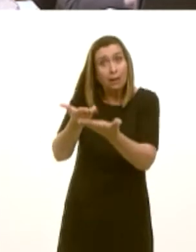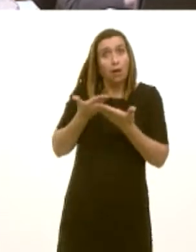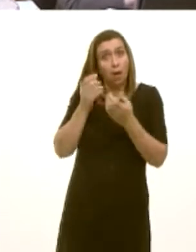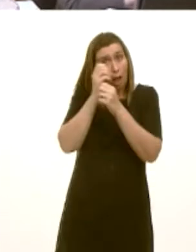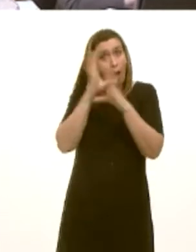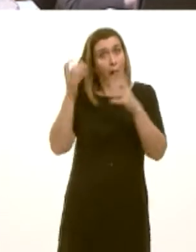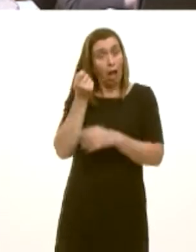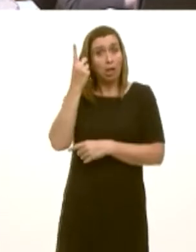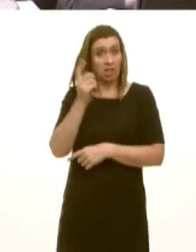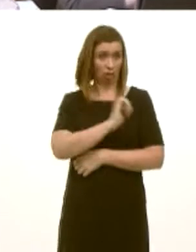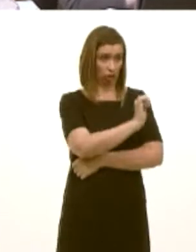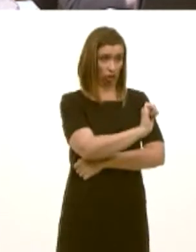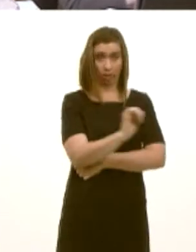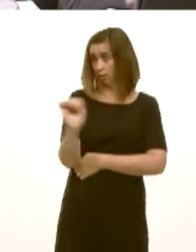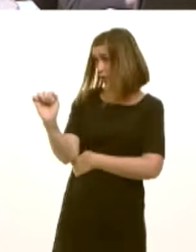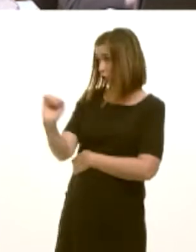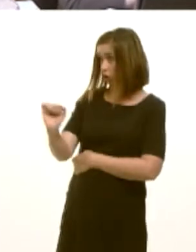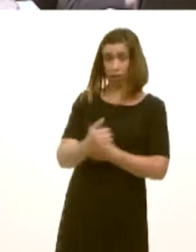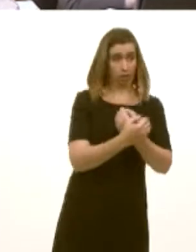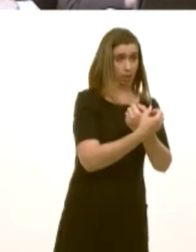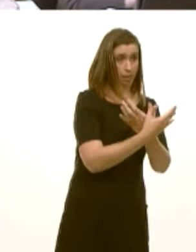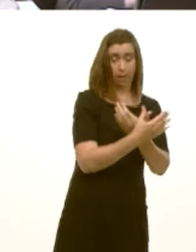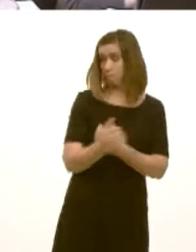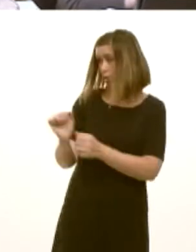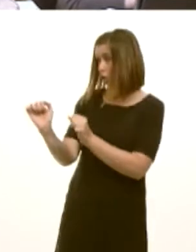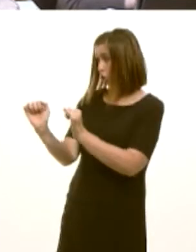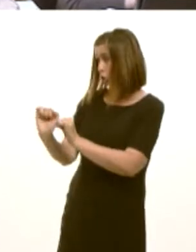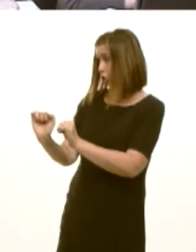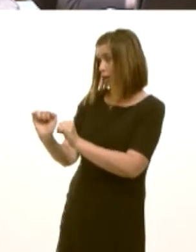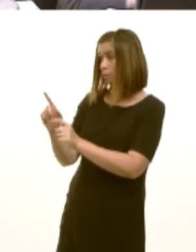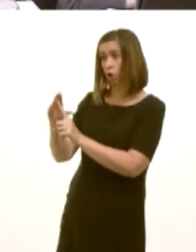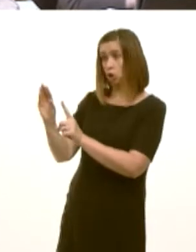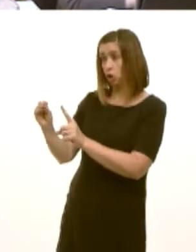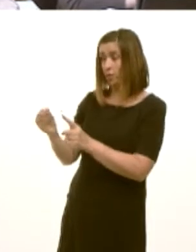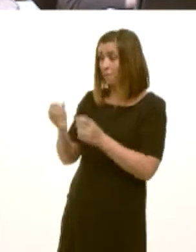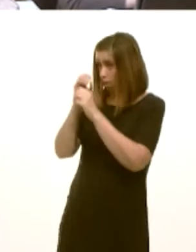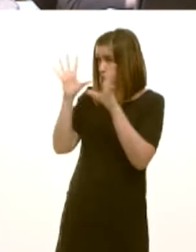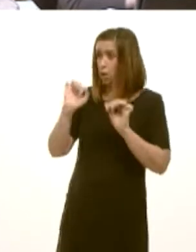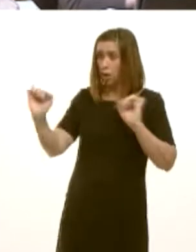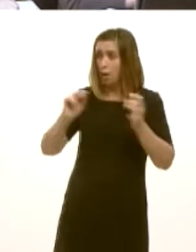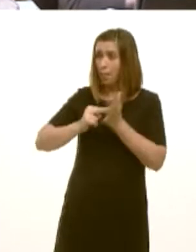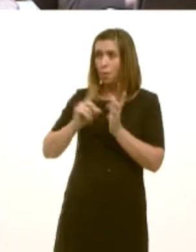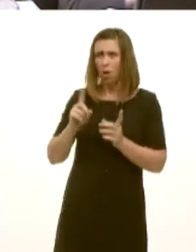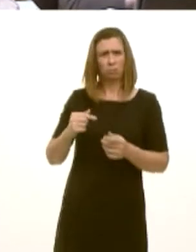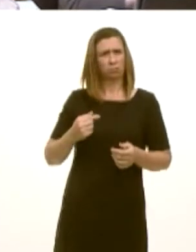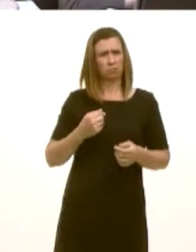better than the whatís happened in terms of other partiesóbut I canít see how it improves things or gives better value for money.